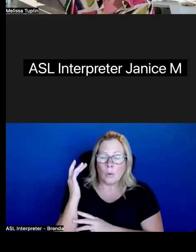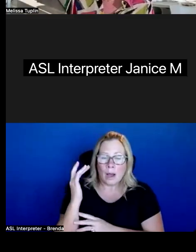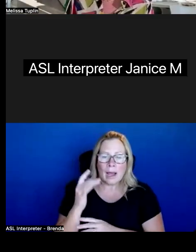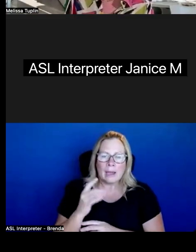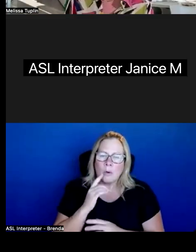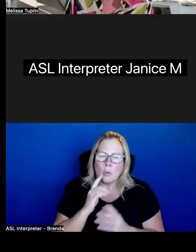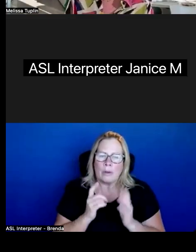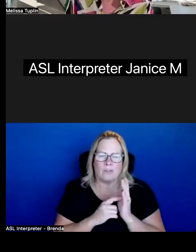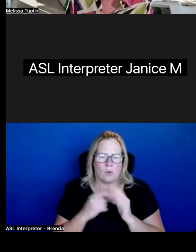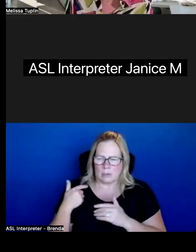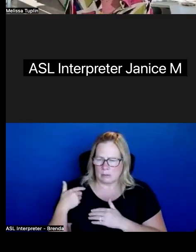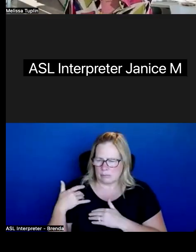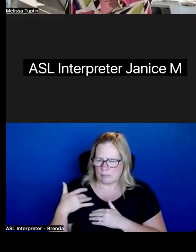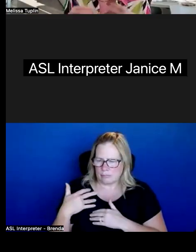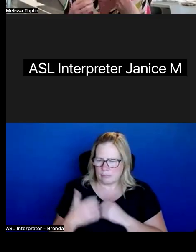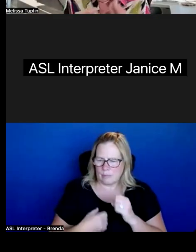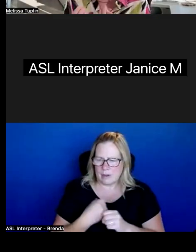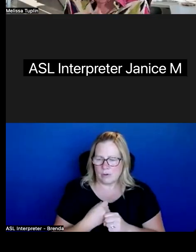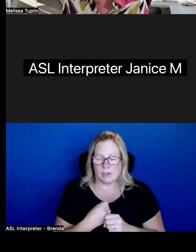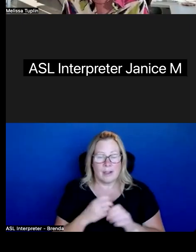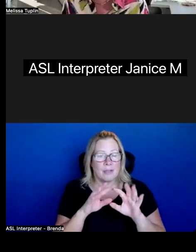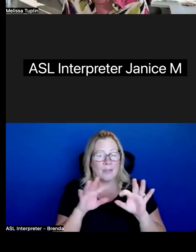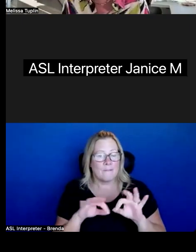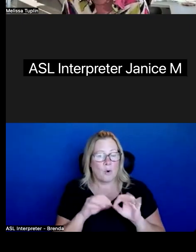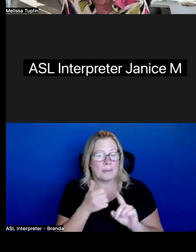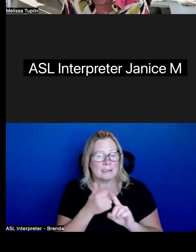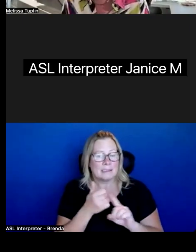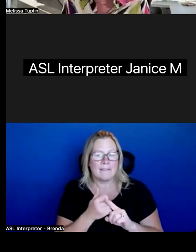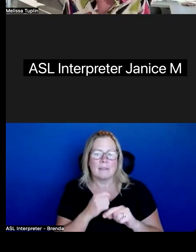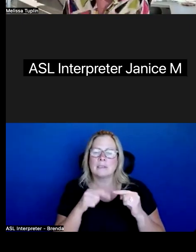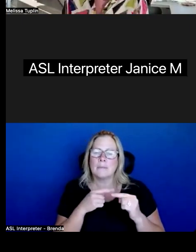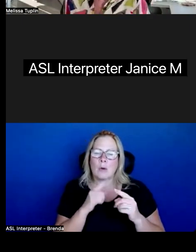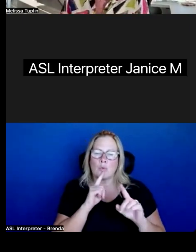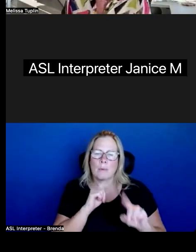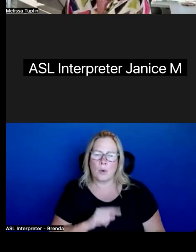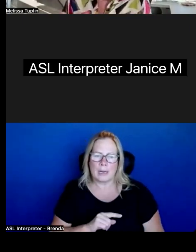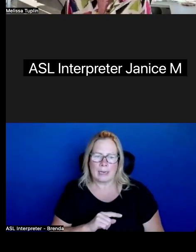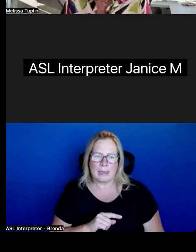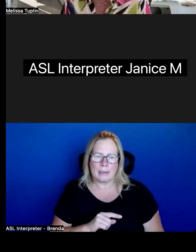over the years that the form is really much more about reporting and is not as